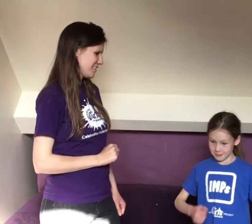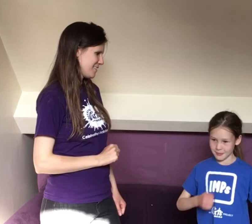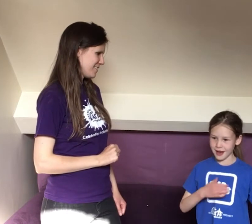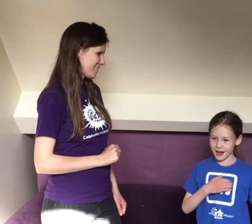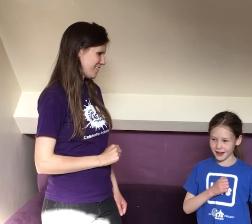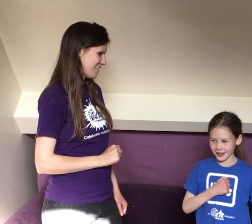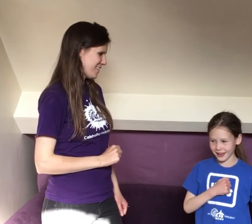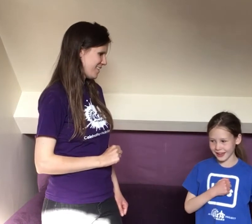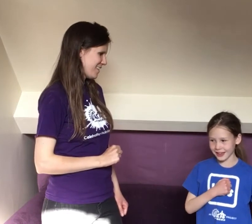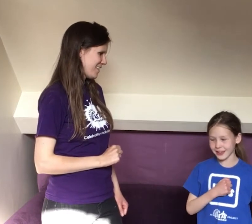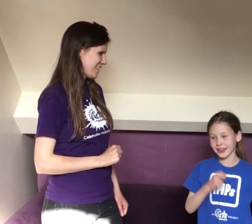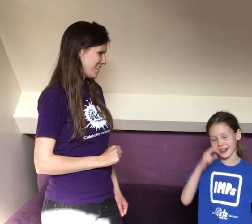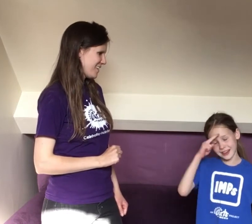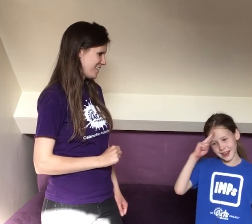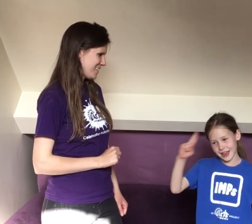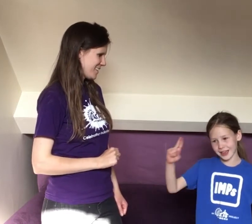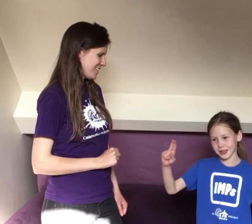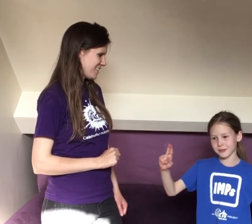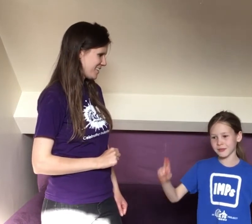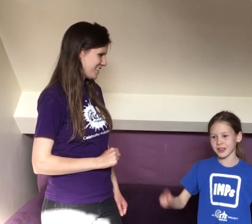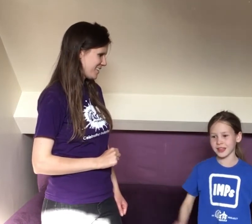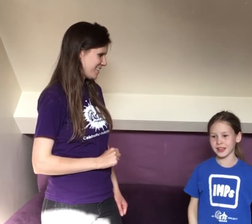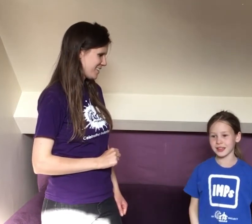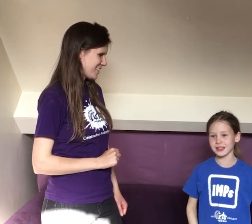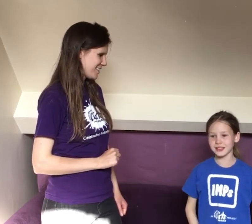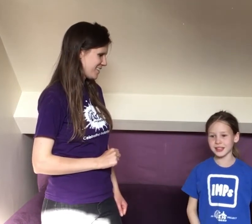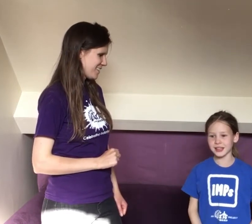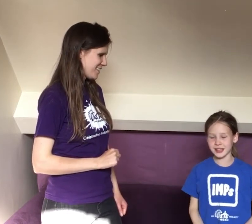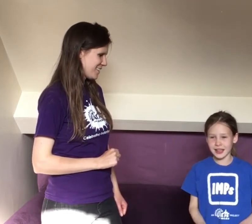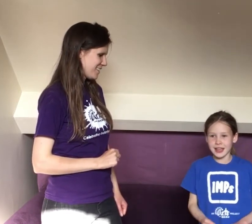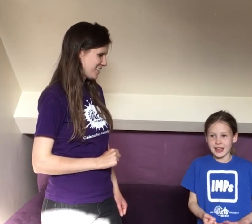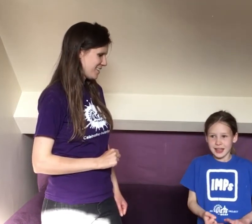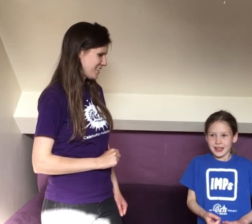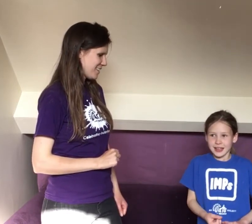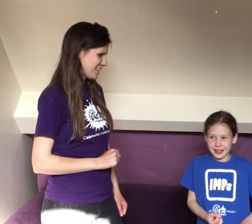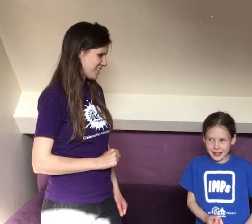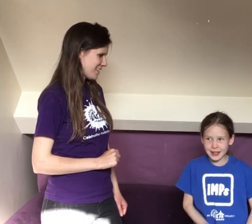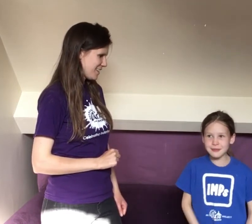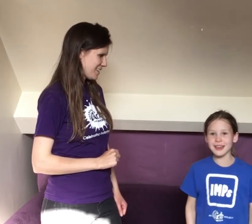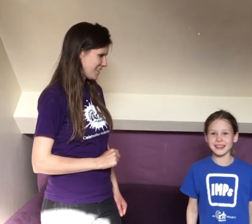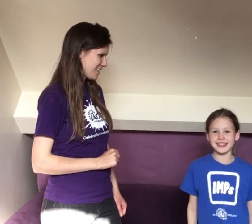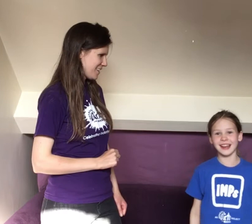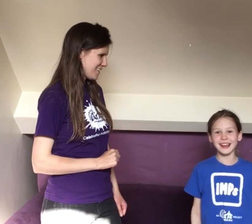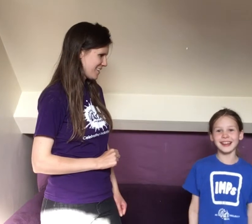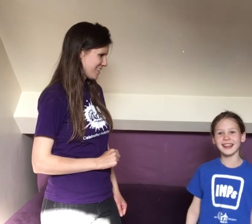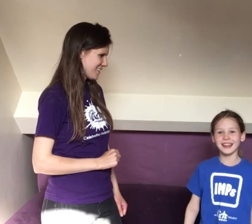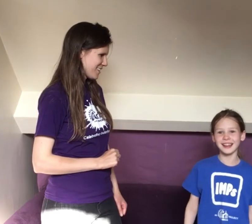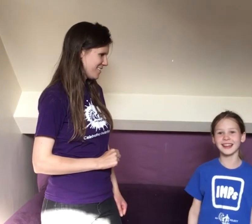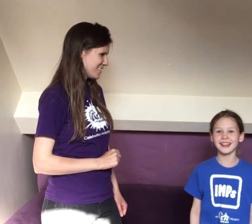My name is Immy.